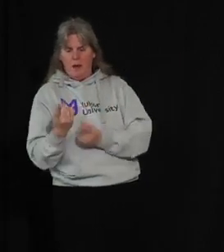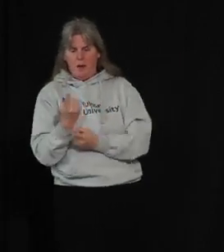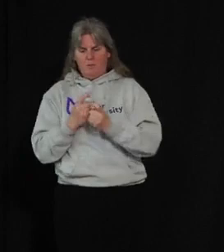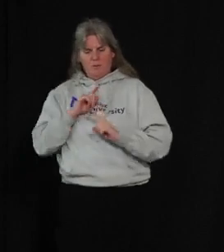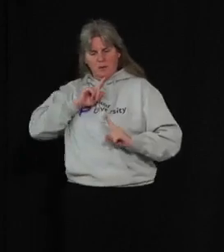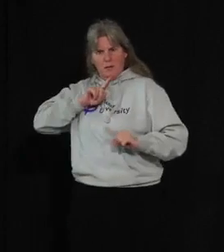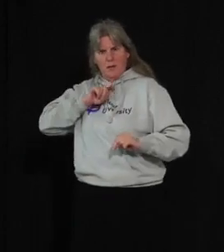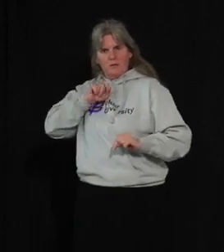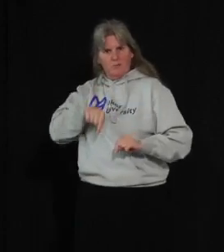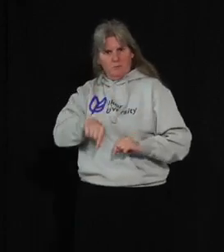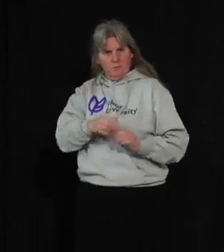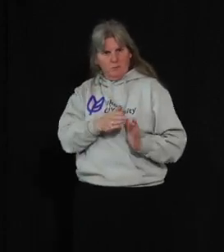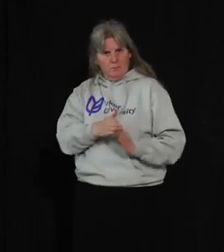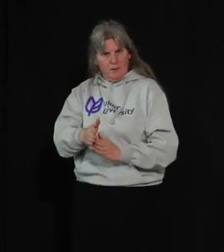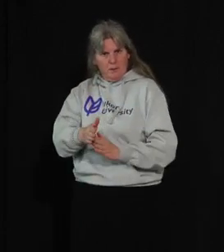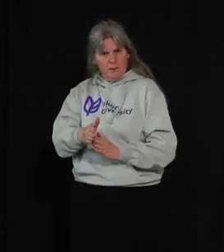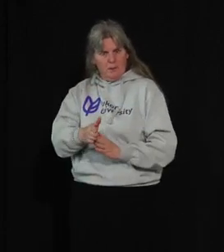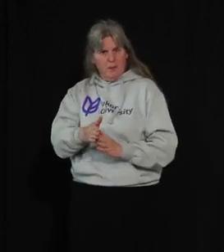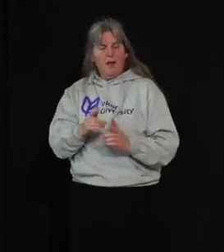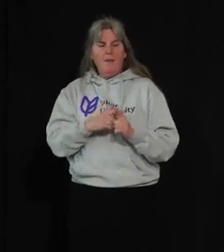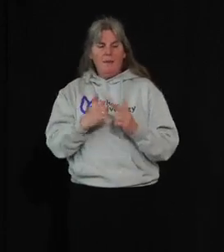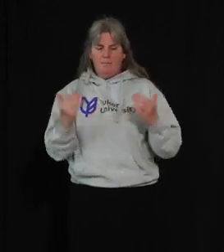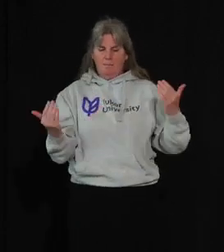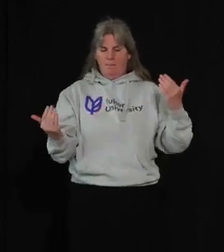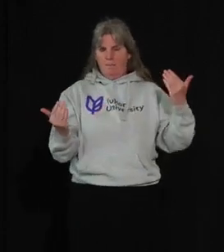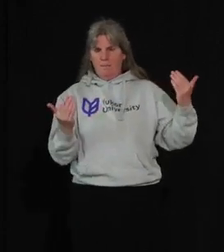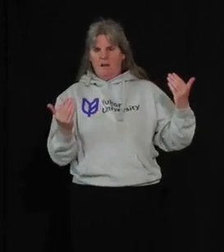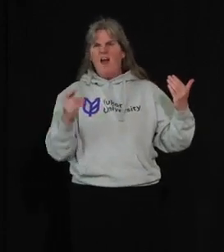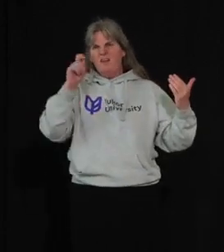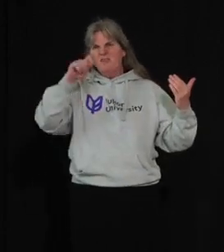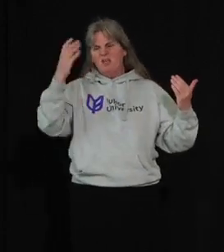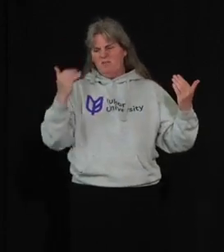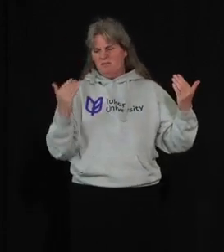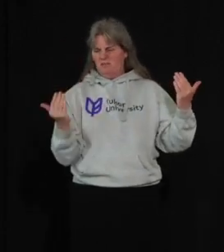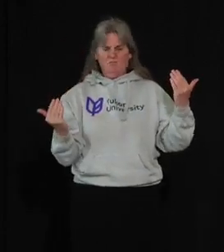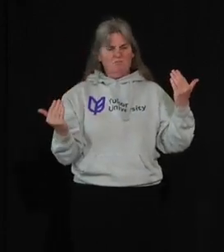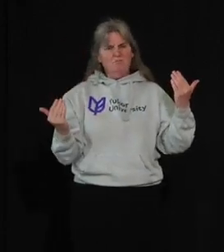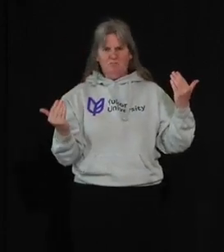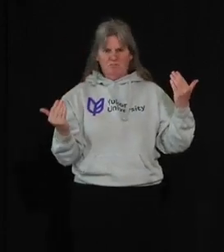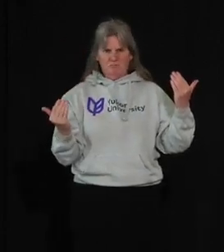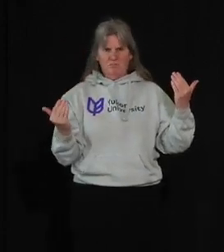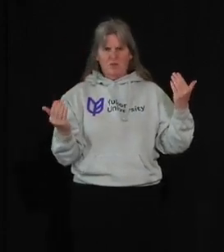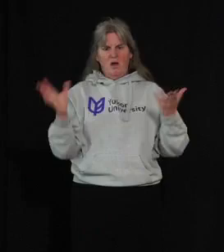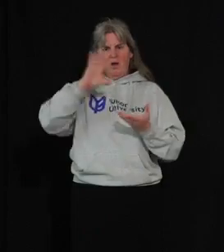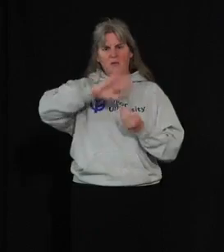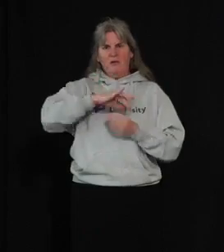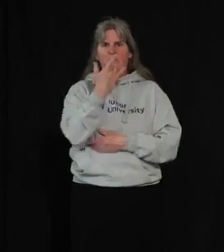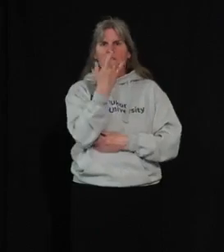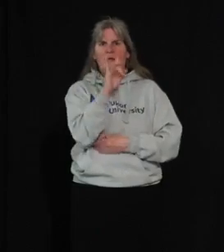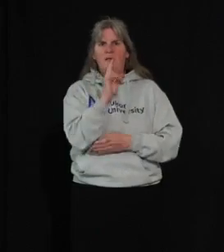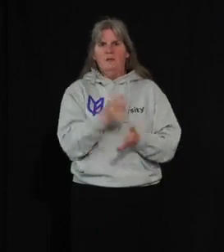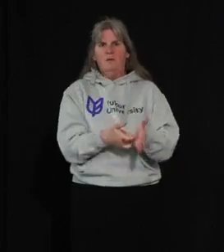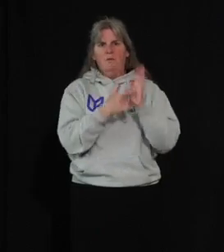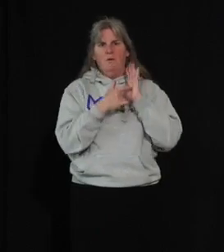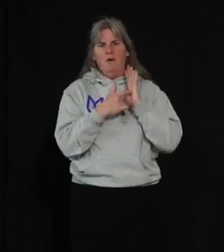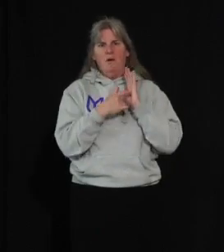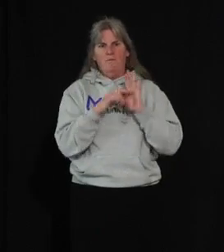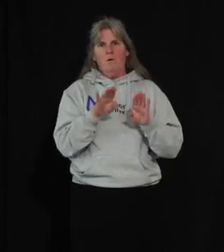to be answered, and that is actually checked against a checklist. The checklist has 18 criteria,